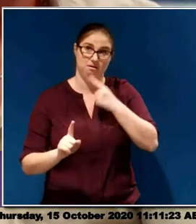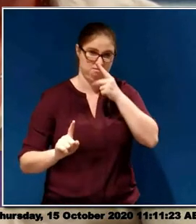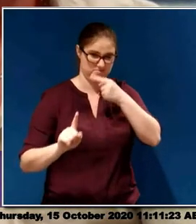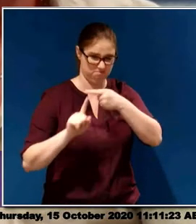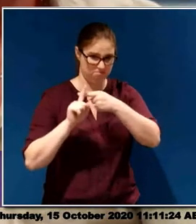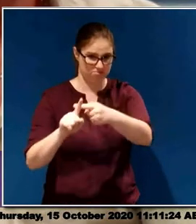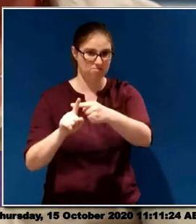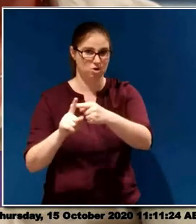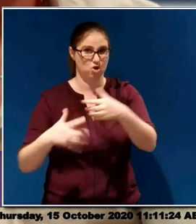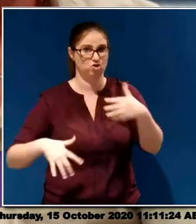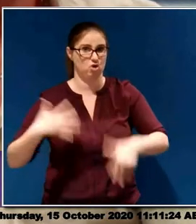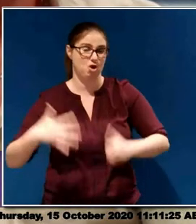And mum called an ambulance.